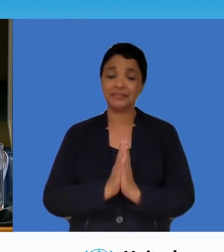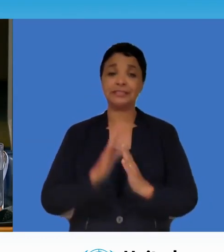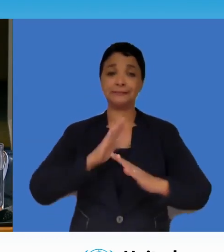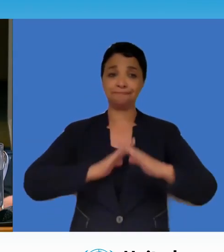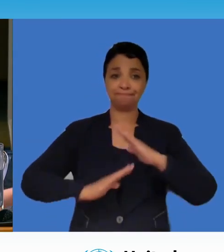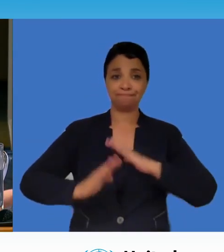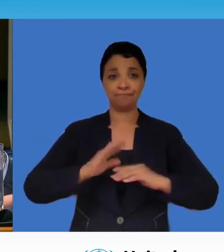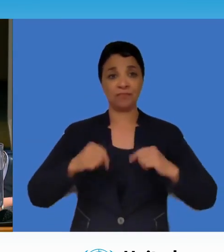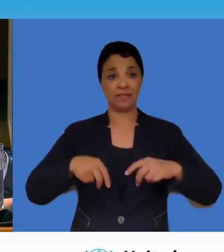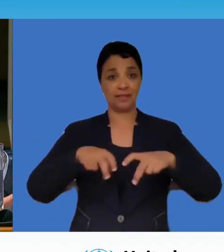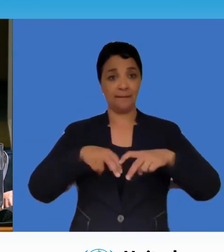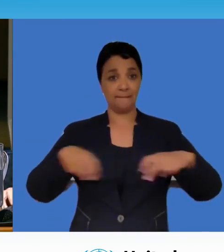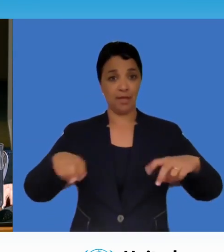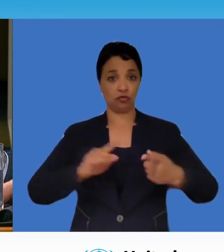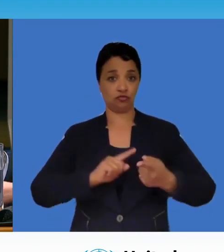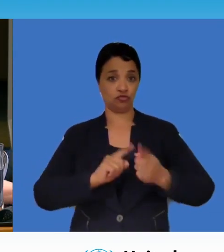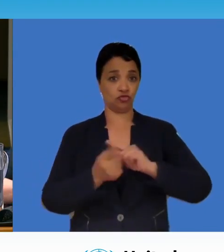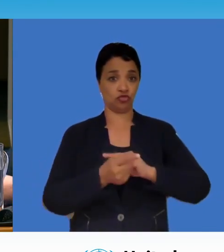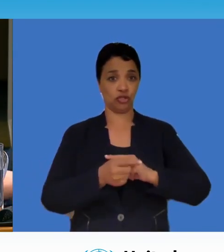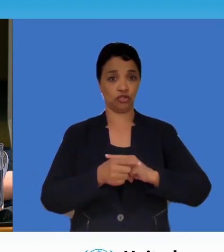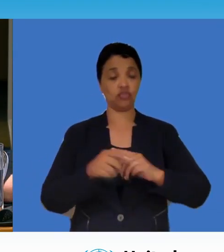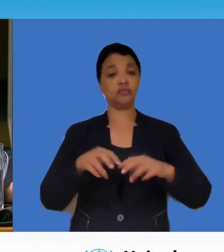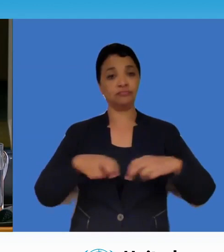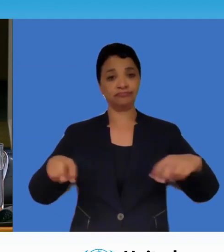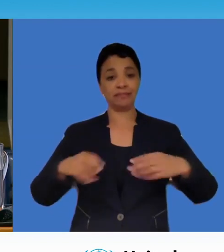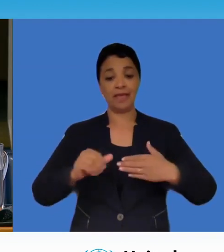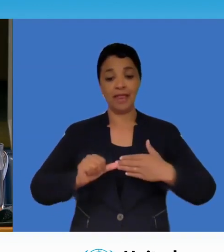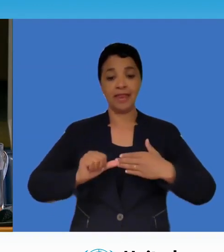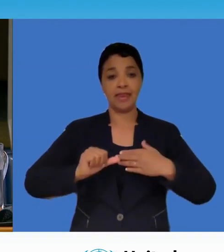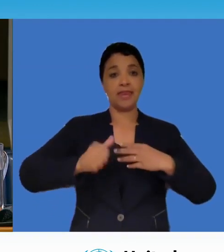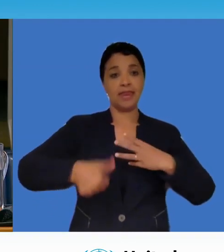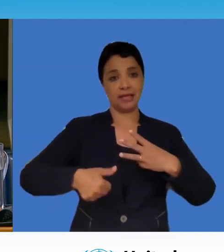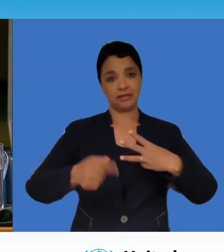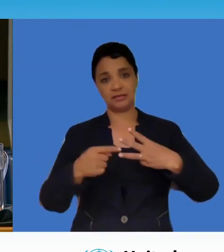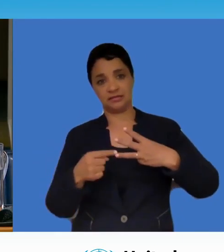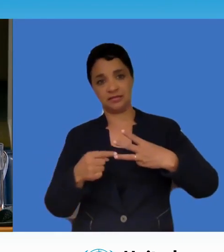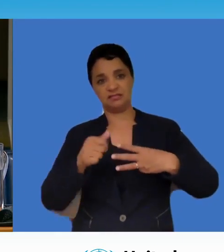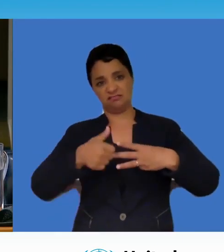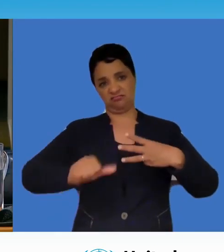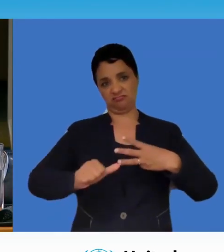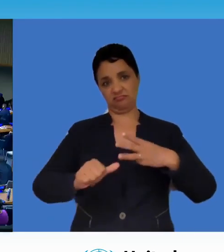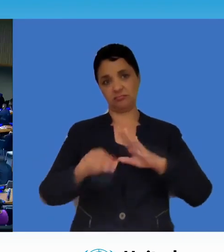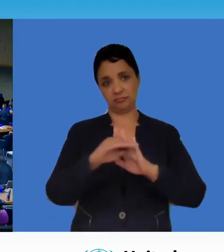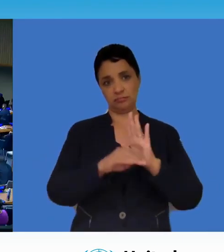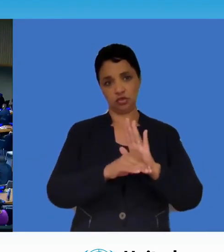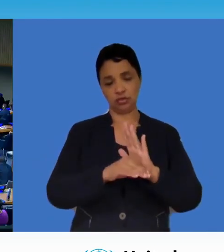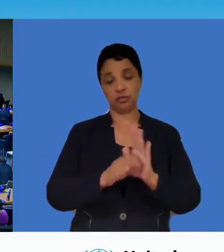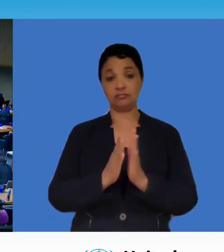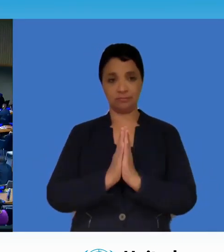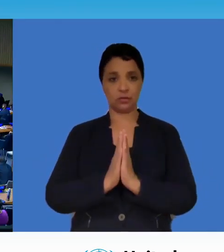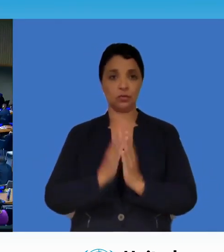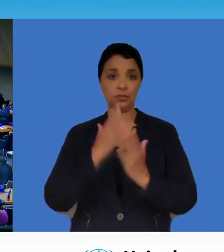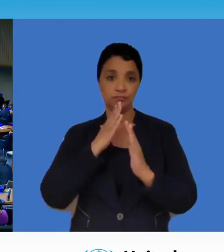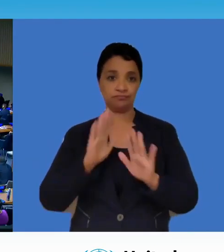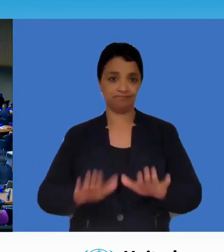ask for your patience as we rearrange the podium and move on to the next item on the agenda thank